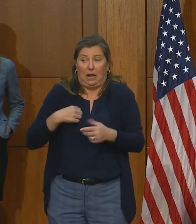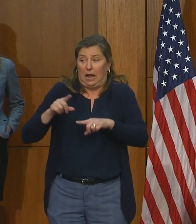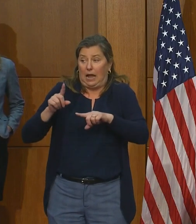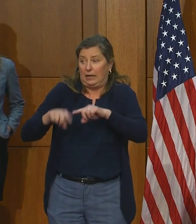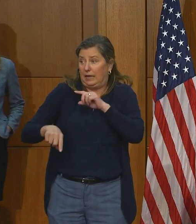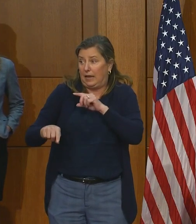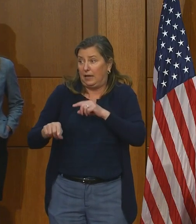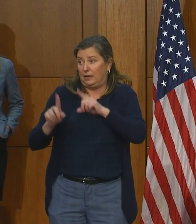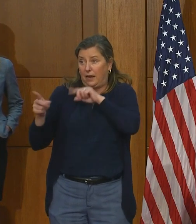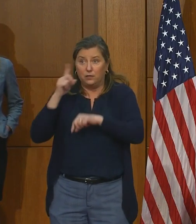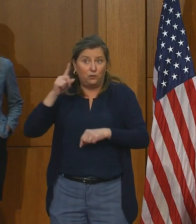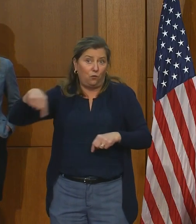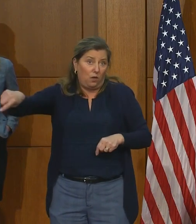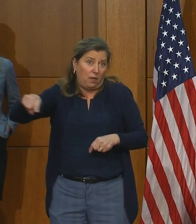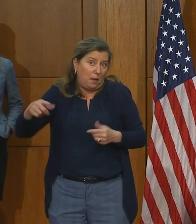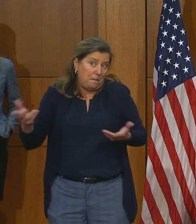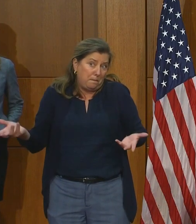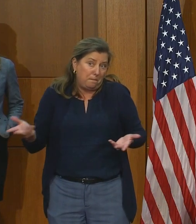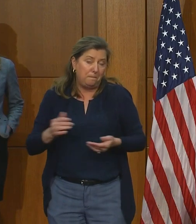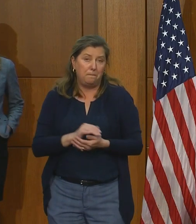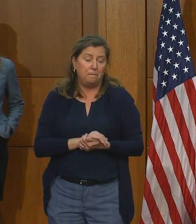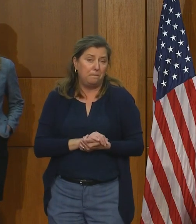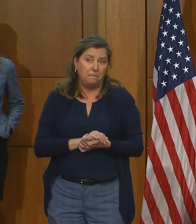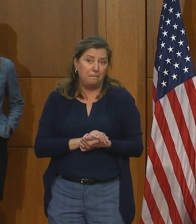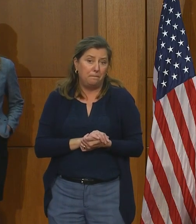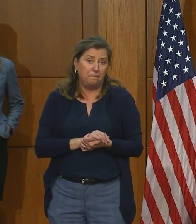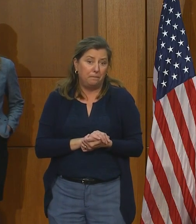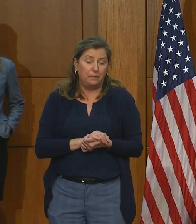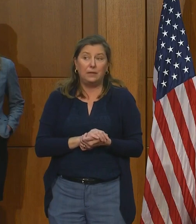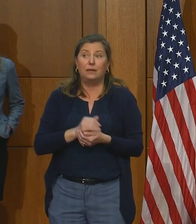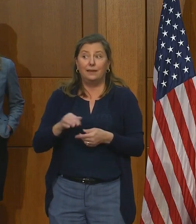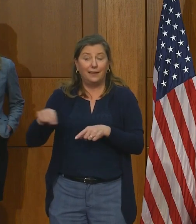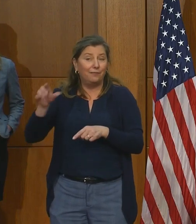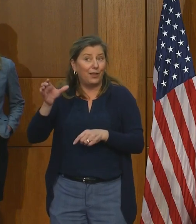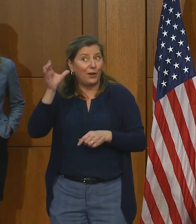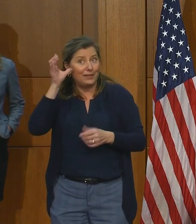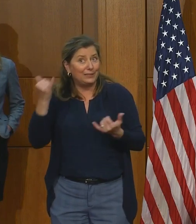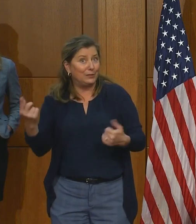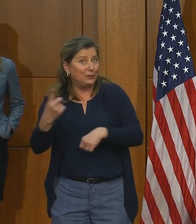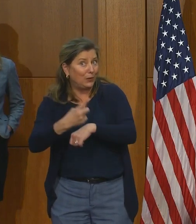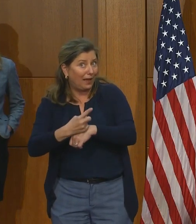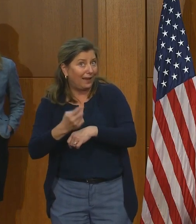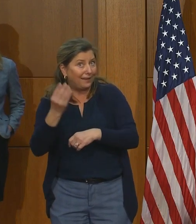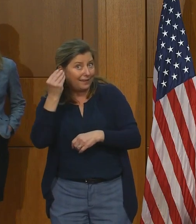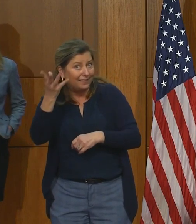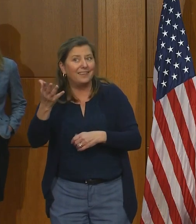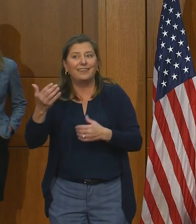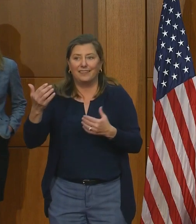CAREFUL. I HAD A I CAME FOR